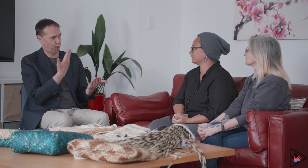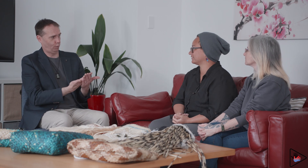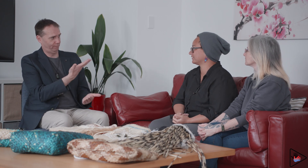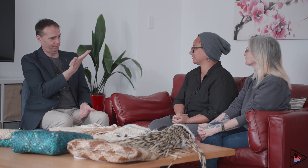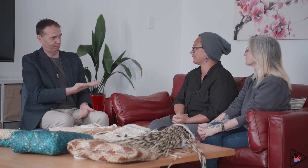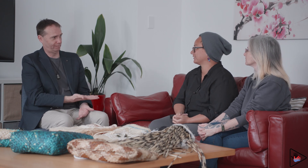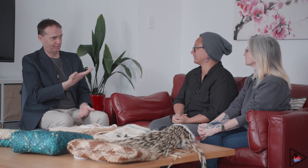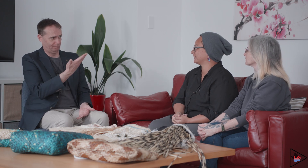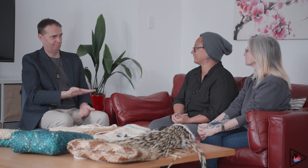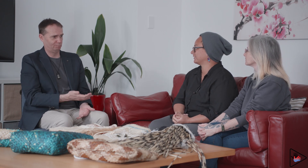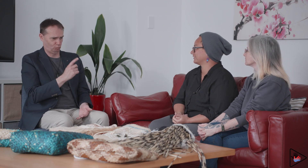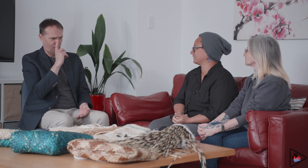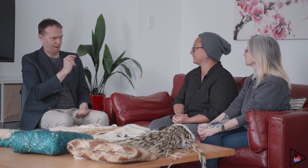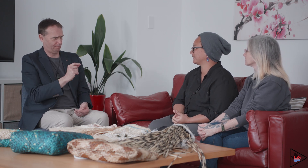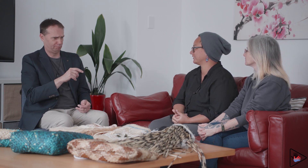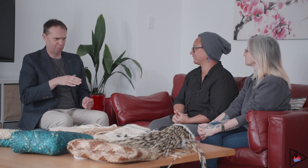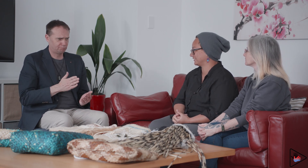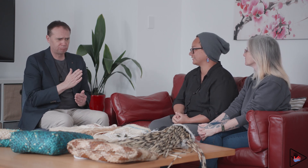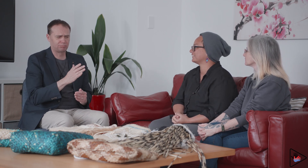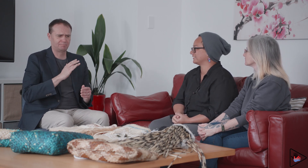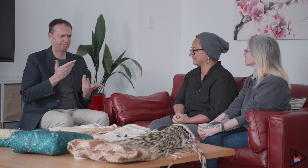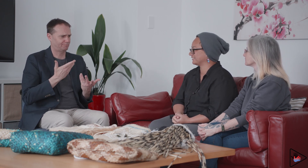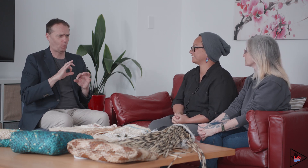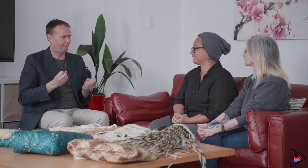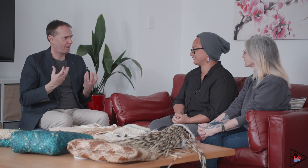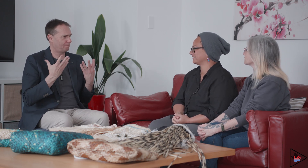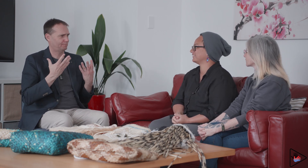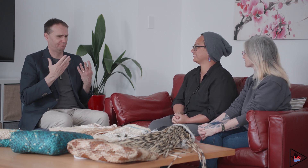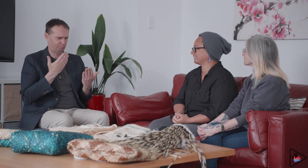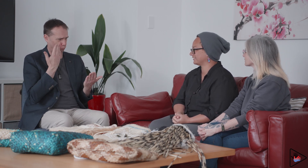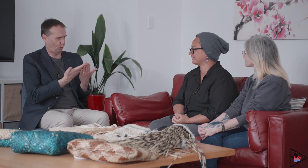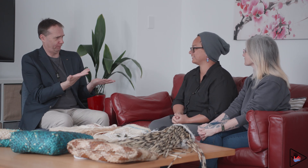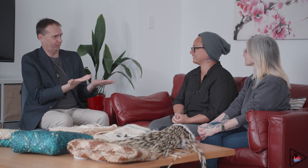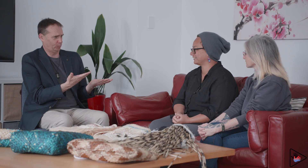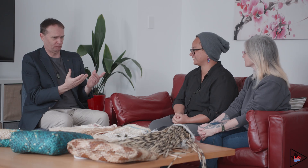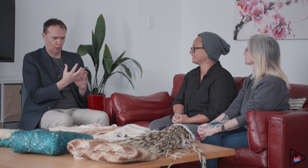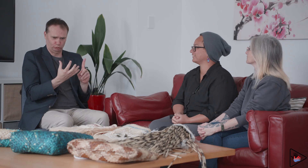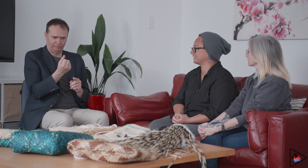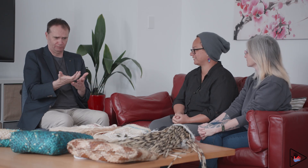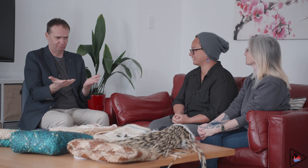the same culture. Wow. I mean, you are the proof in the pudding there, Ngawaiata. What